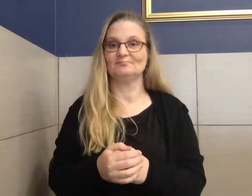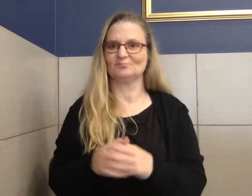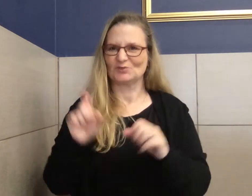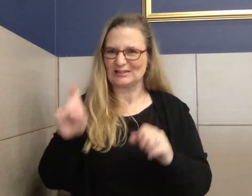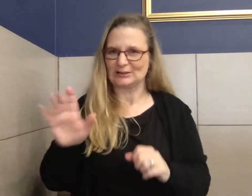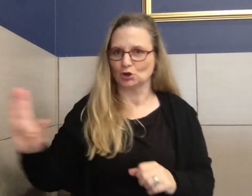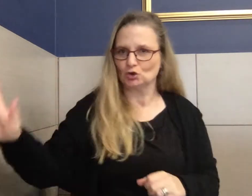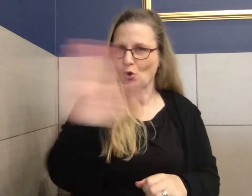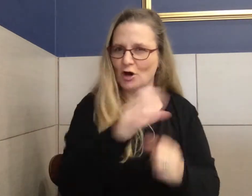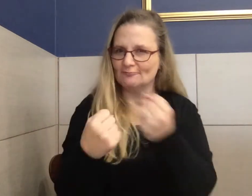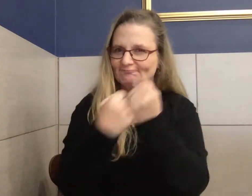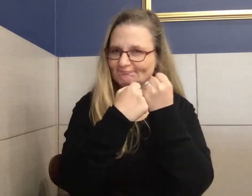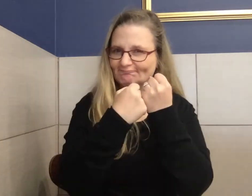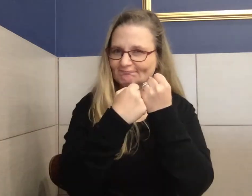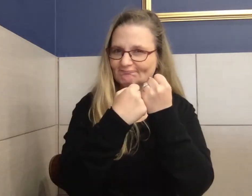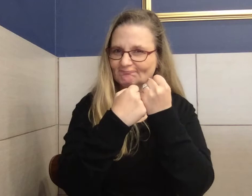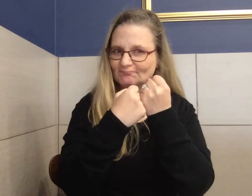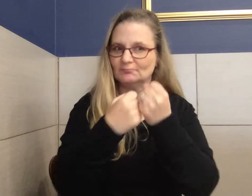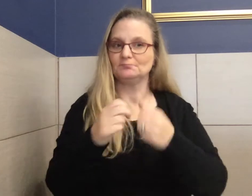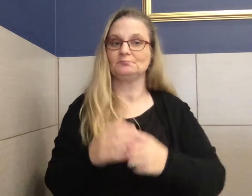We will need all of your support to get ASL-LSQ officially recognized!